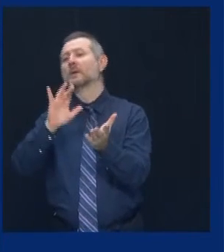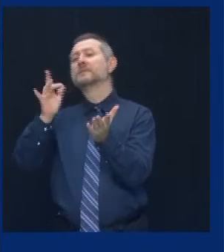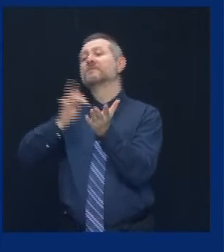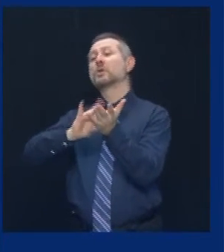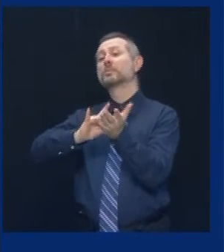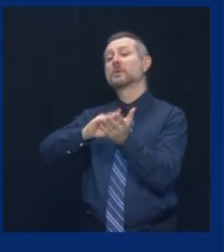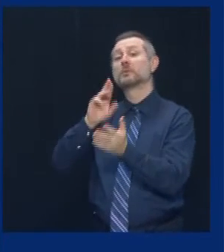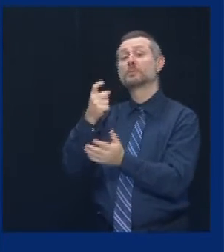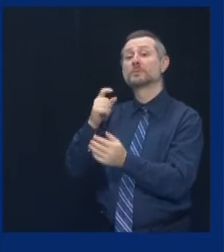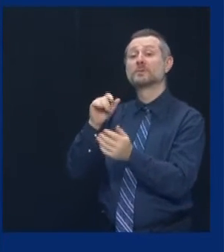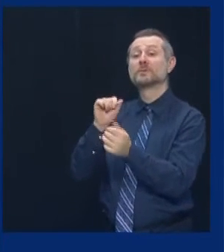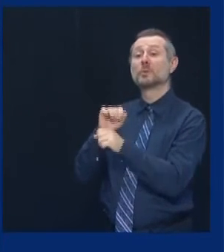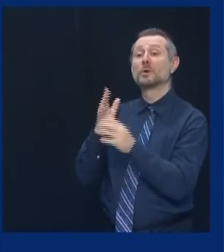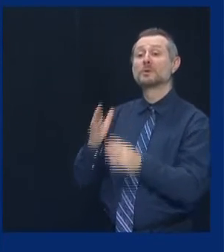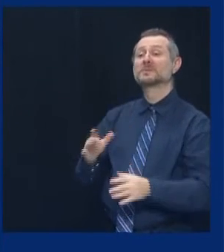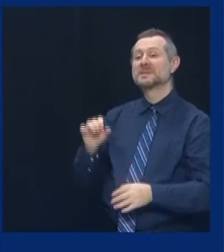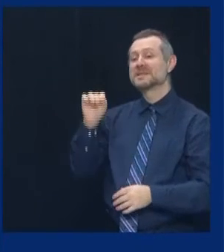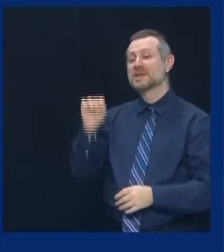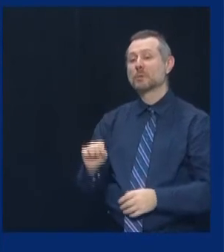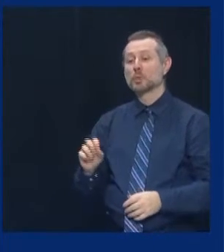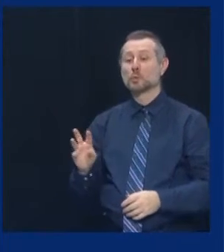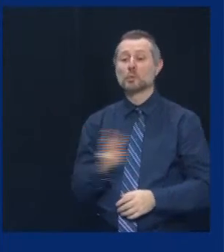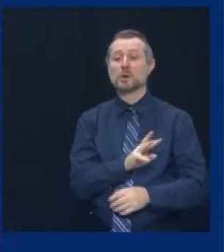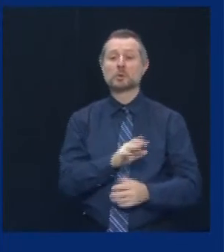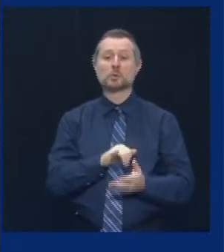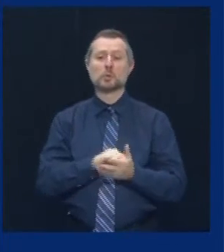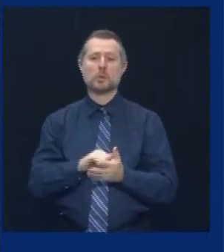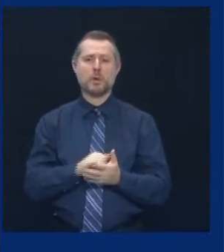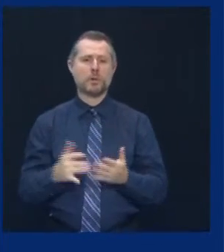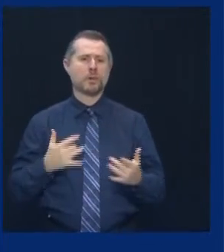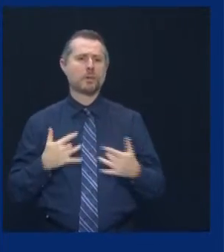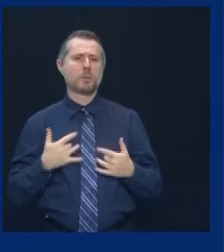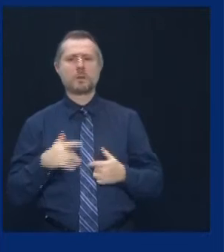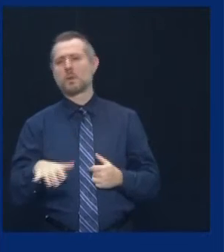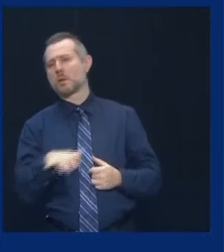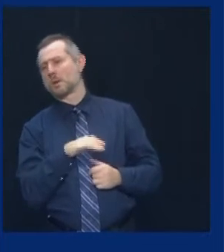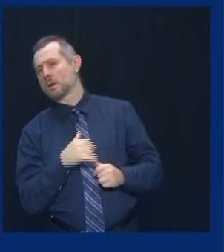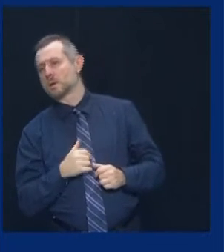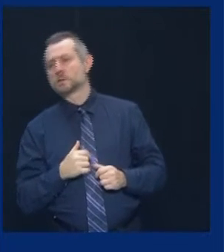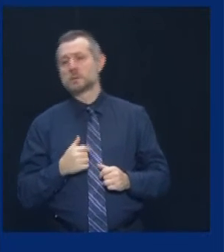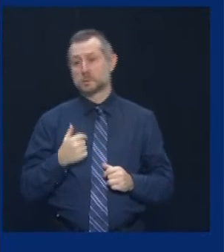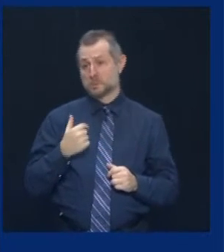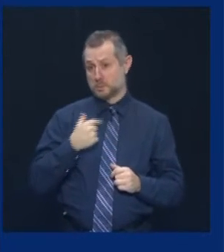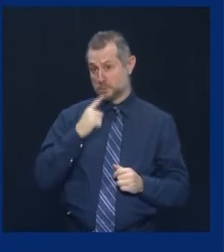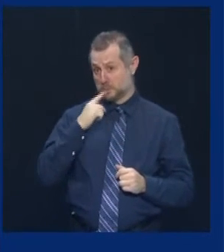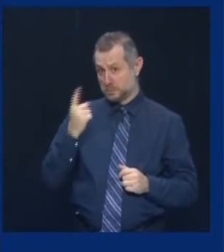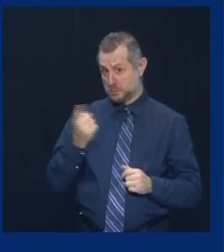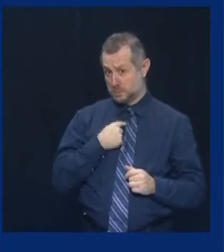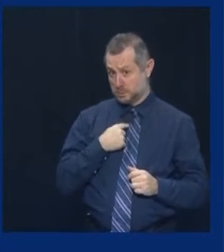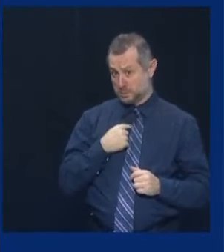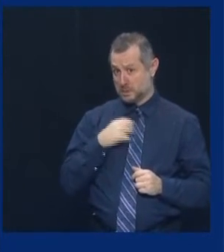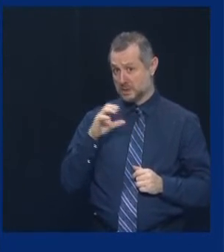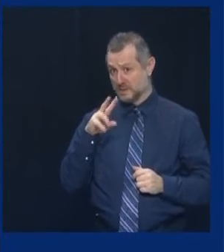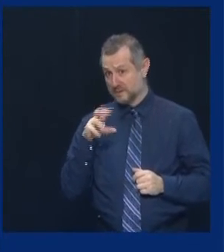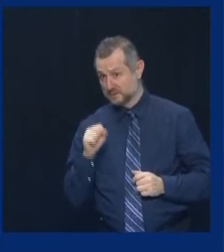GOVERNOR, THANK YOU SO MUCH FOR THE OPPORTUNITY TO ASK A QUESTION. PHARMACY WORKERS HERE IN WESTERN